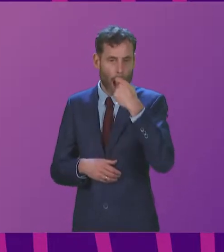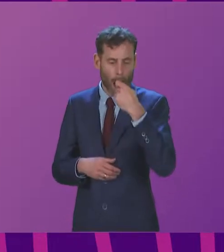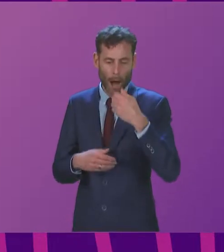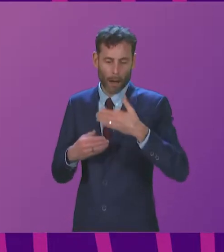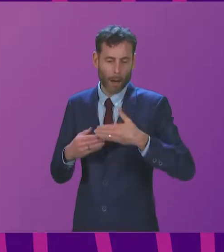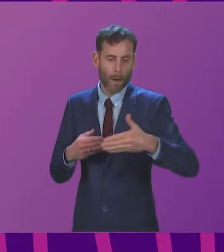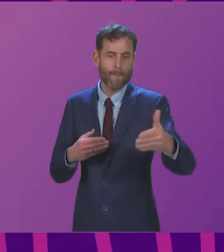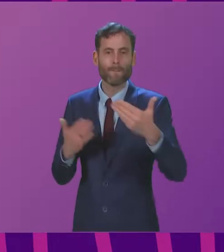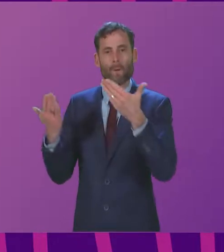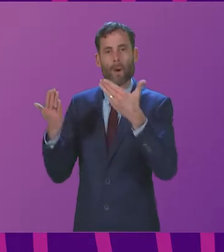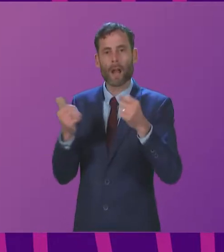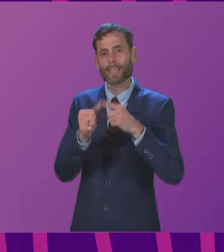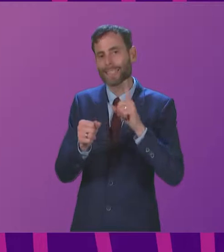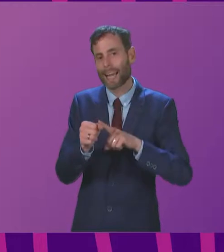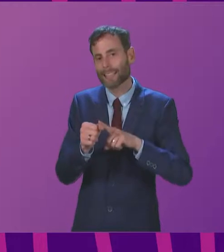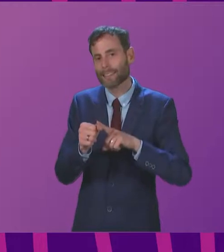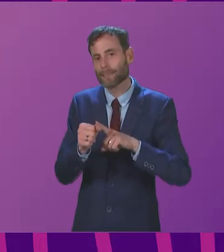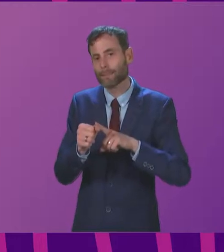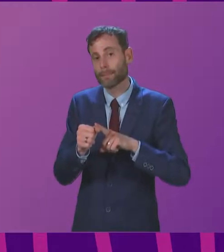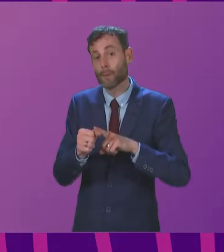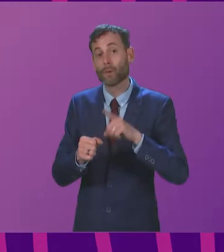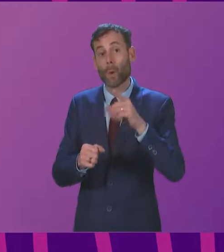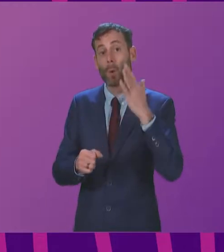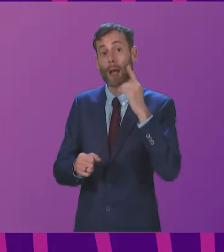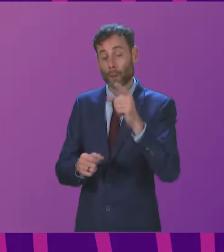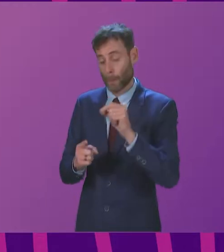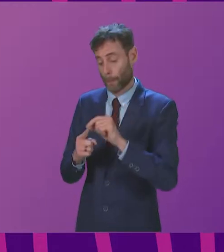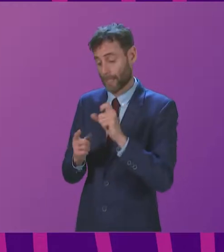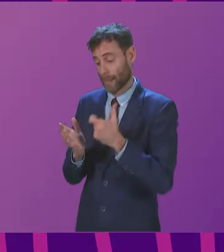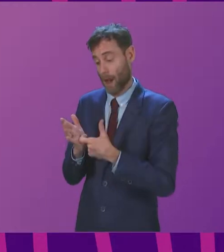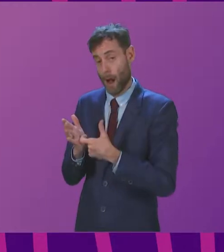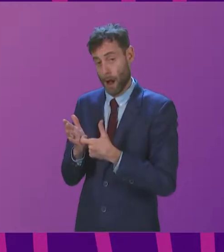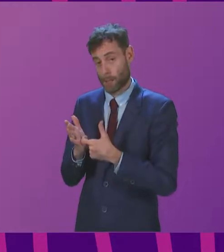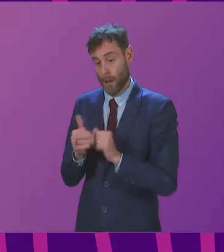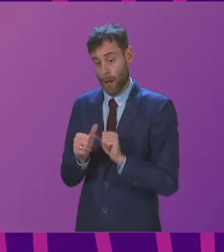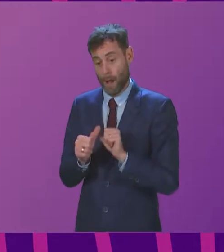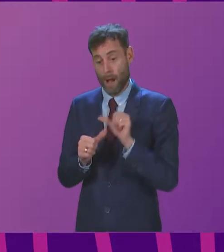clinical view is that in the 90-day window after a positive test, given the low rate of reinfection,